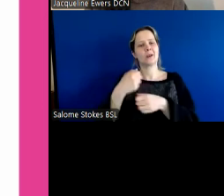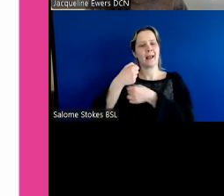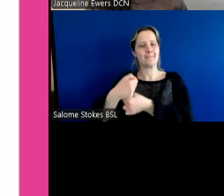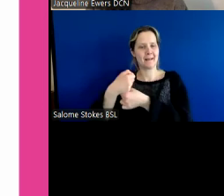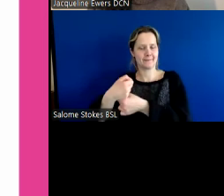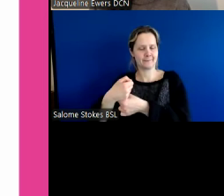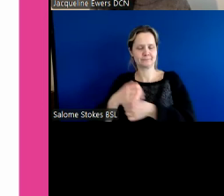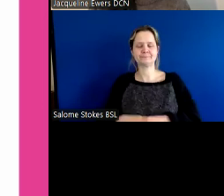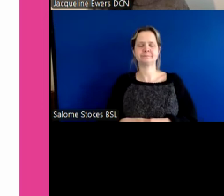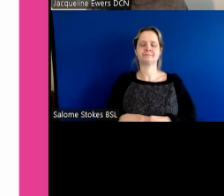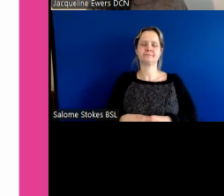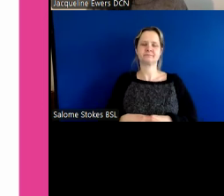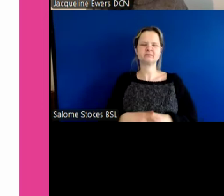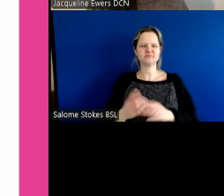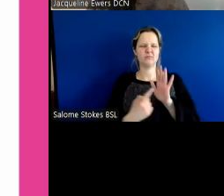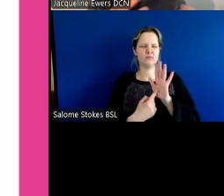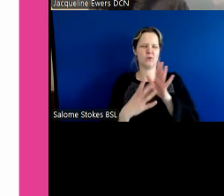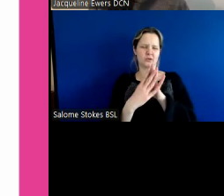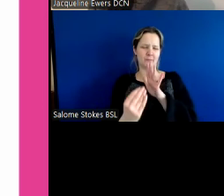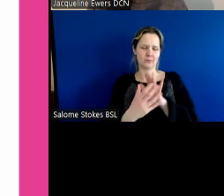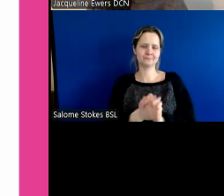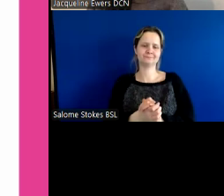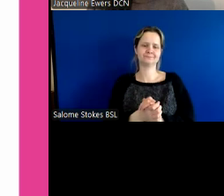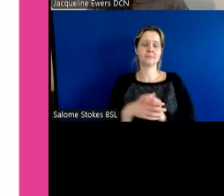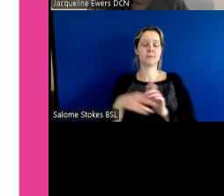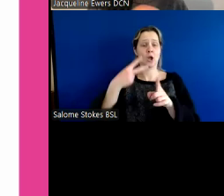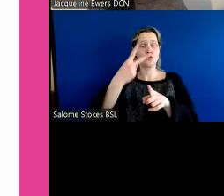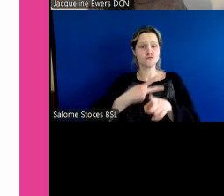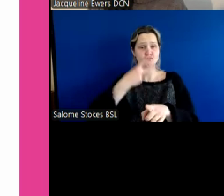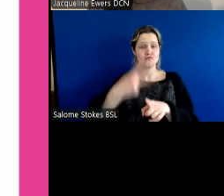We're going to look at some examples of these. Reactivation campaigns are where you target